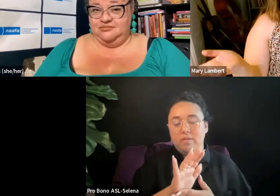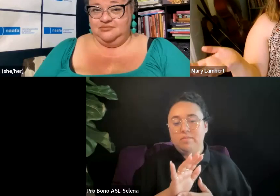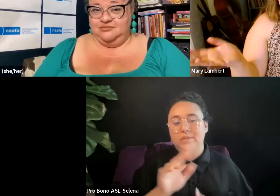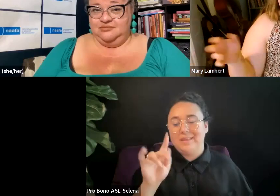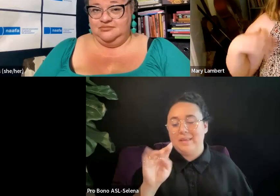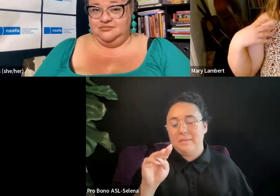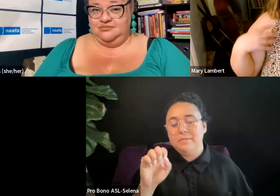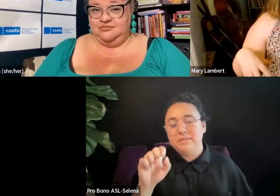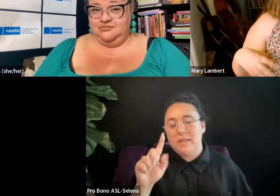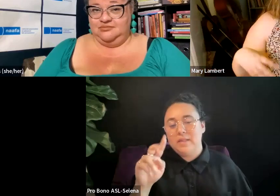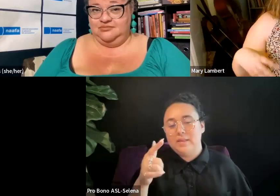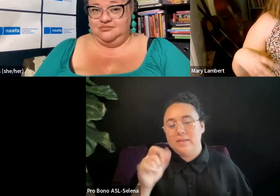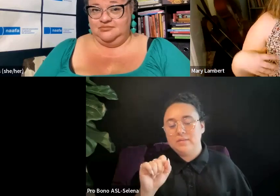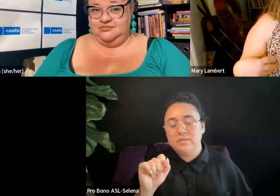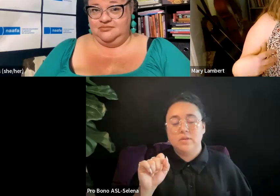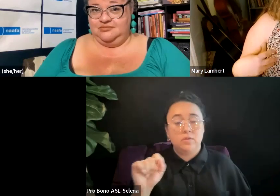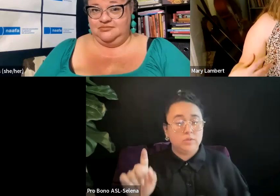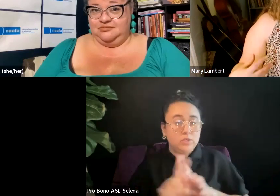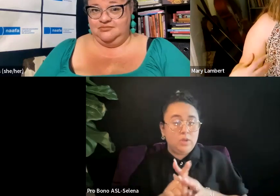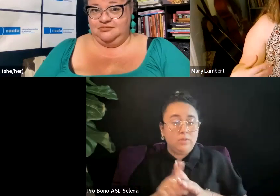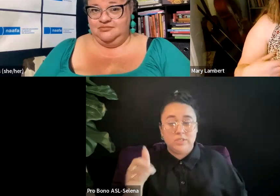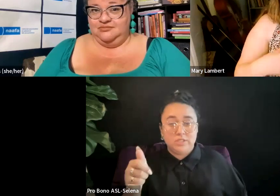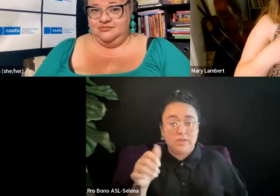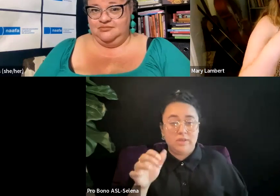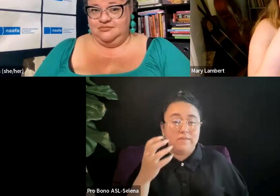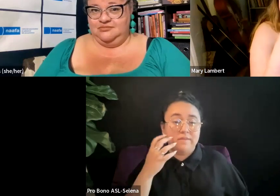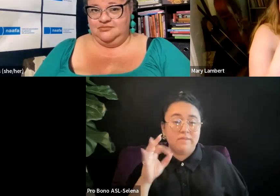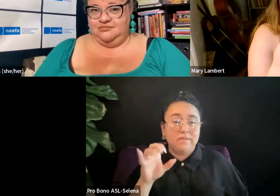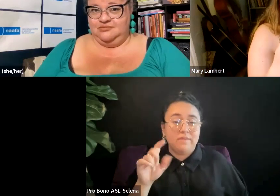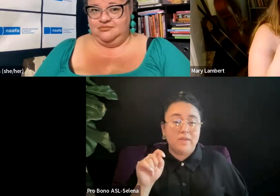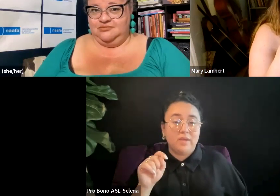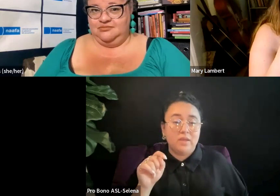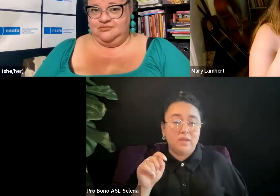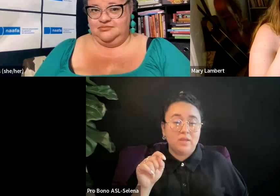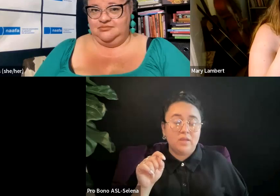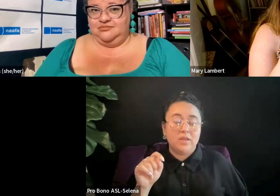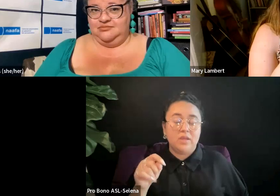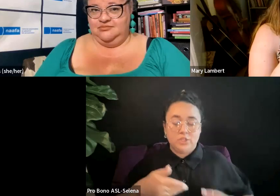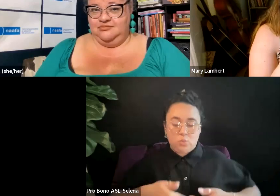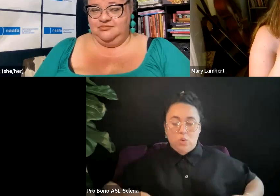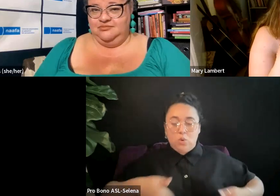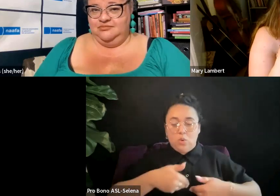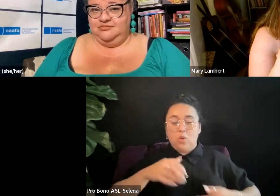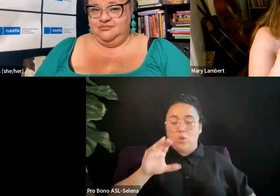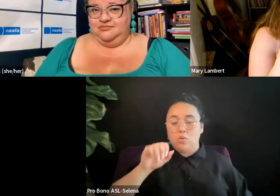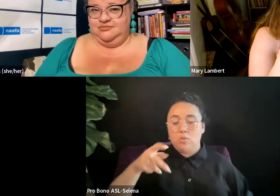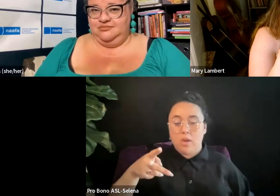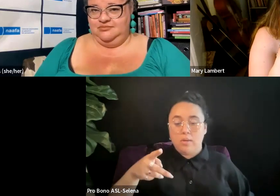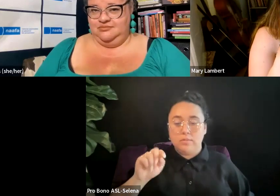Kim was fat and was wearing crop top and I was like, I kind of after after we filmed, I was like, Is she allowed to do that?